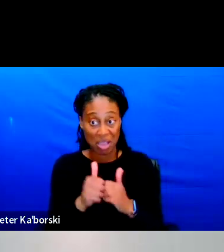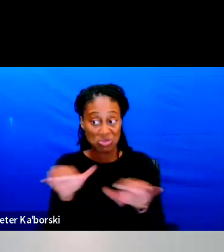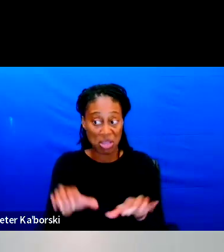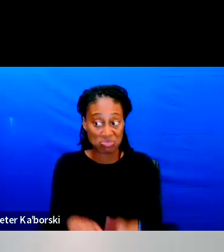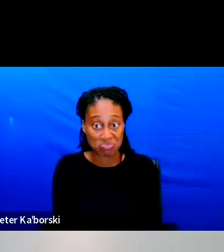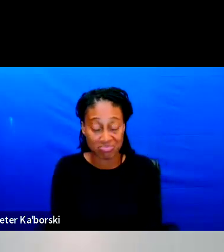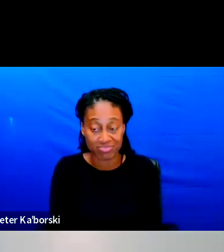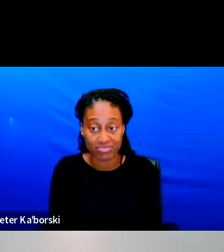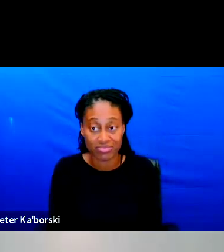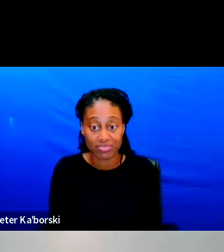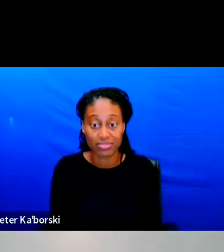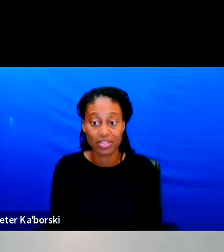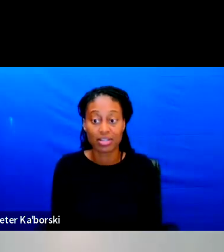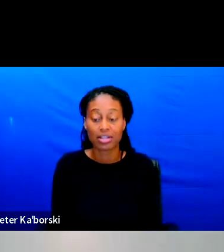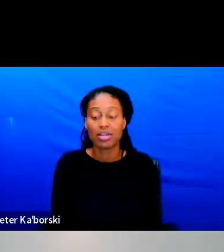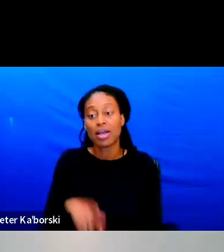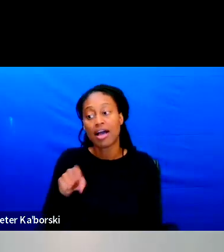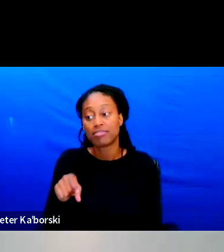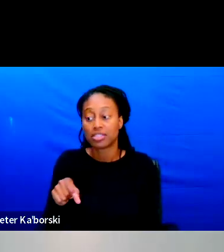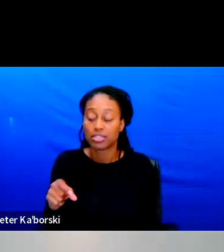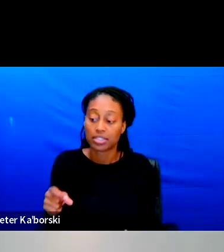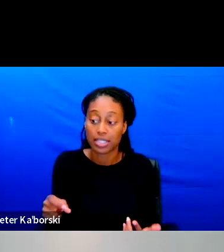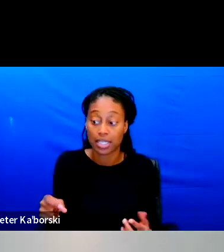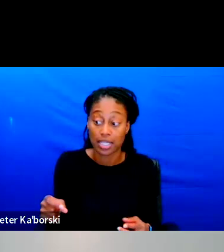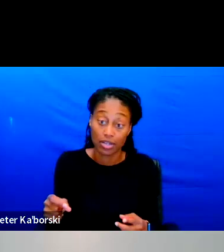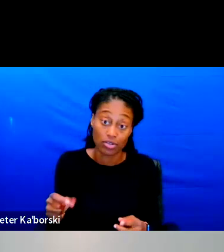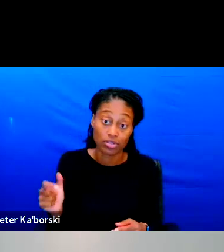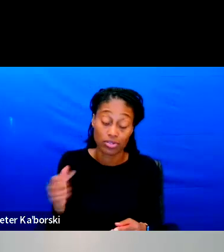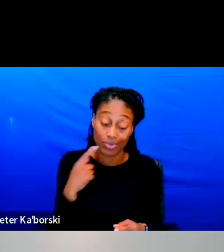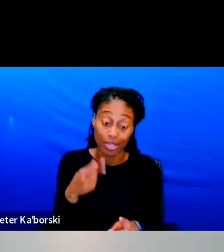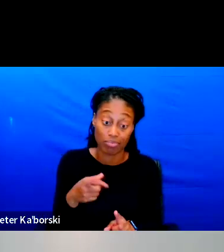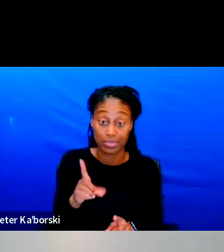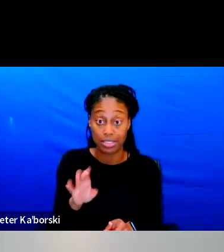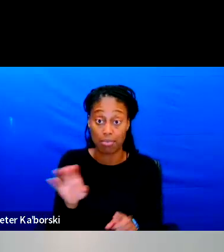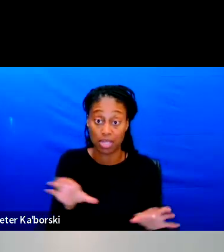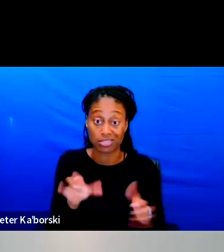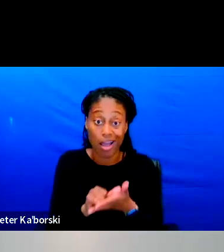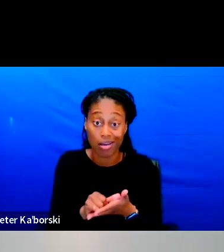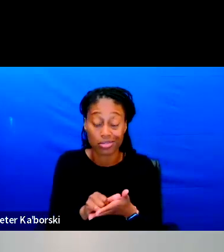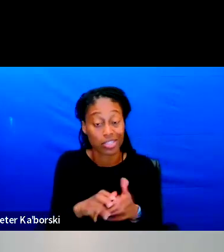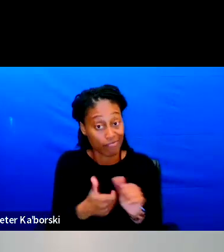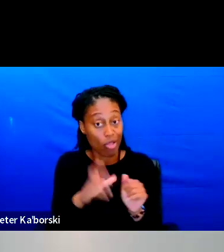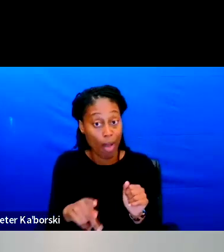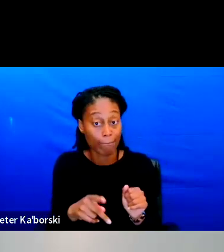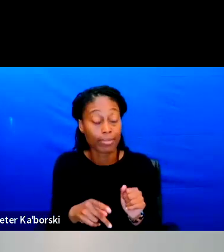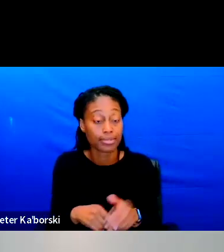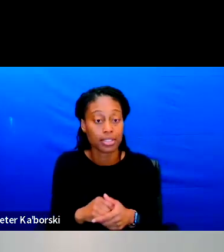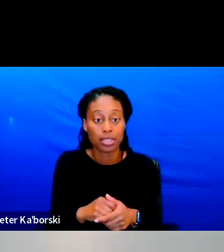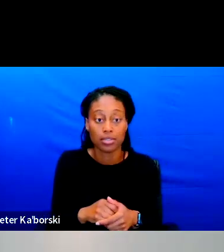Kyle Kleist: let her get back and and make sure she does follow up, so Kyle Kleist: let me hear. Adam Ayers w/ APRIL: Person that needs reminders and a.